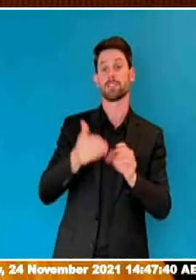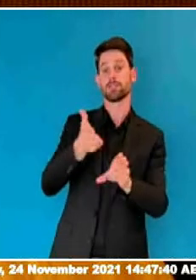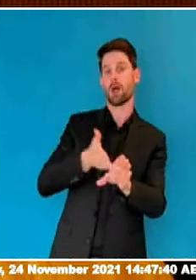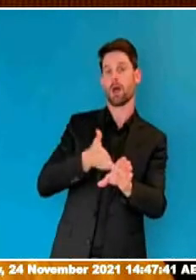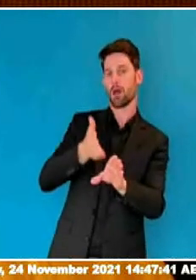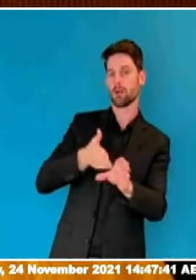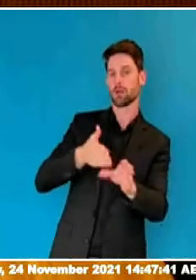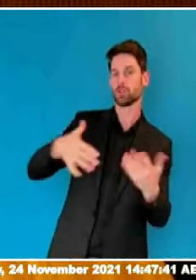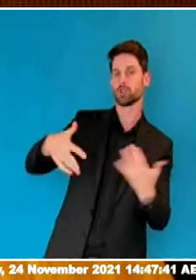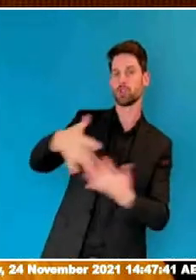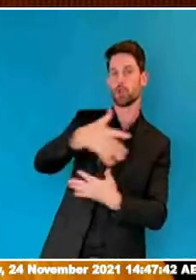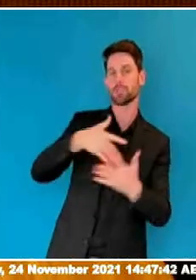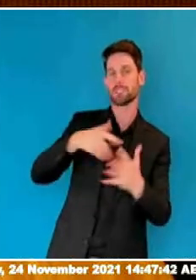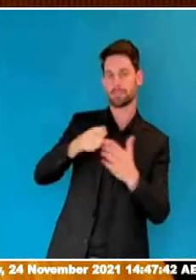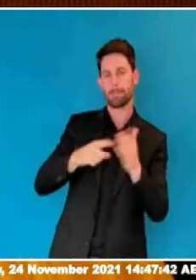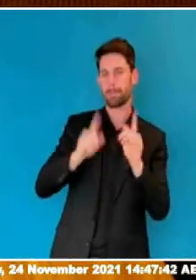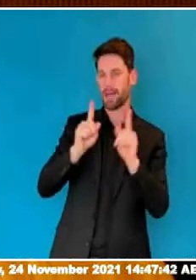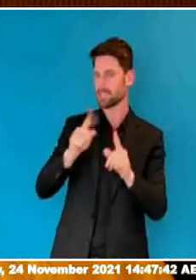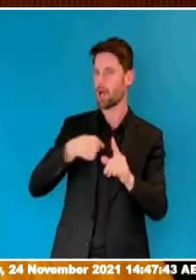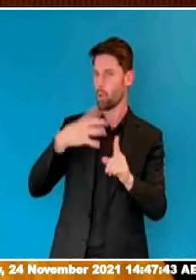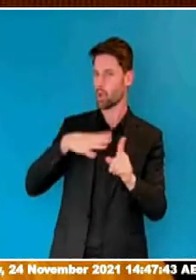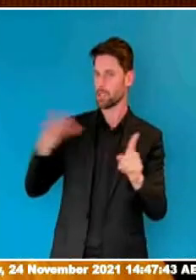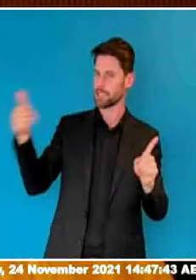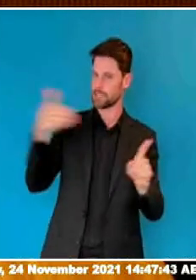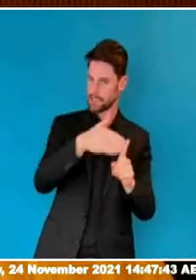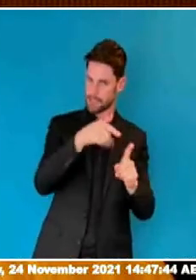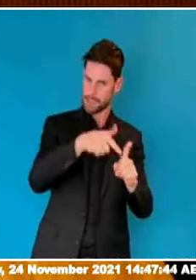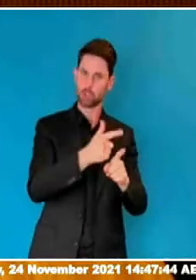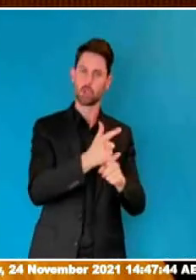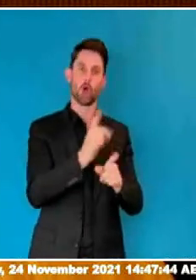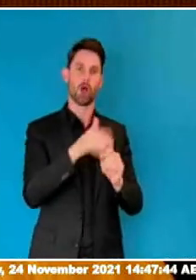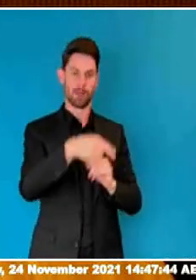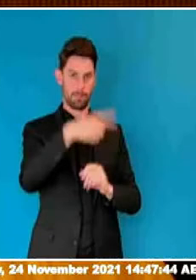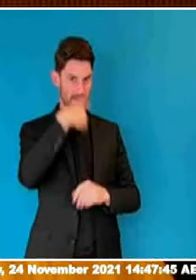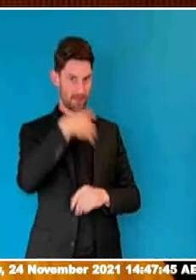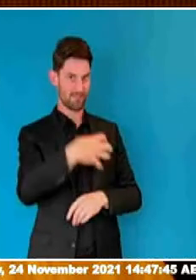But I just want to deal with this issue of disclosure, because the Royal Commission will